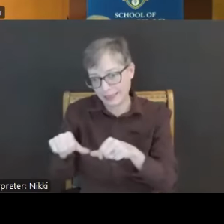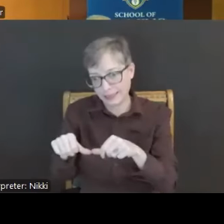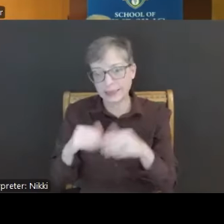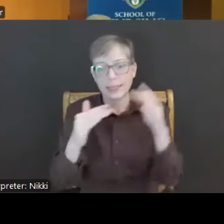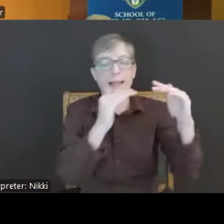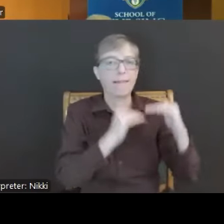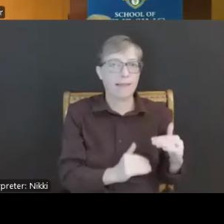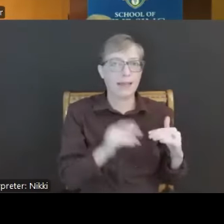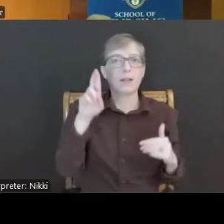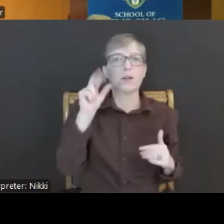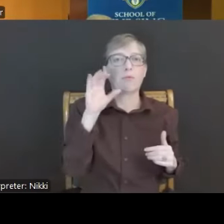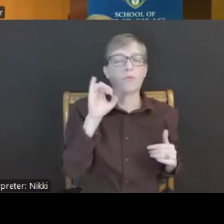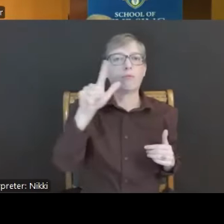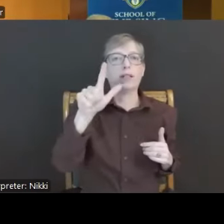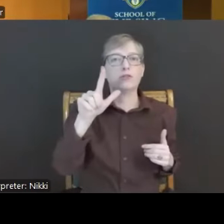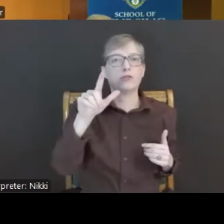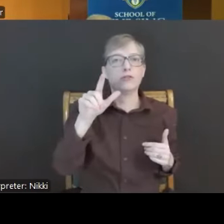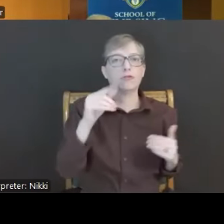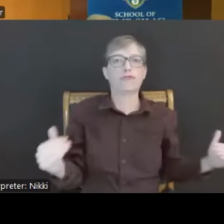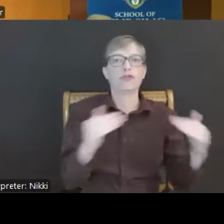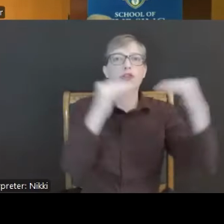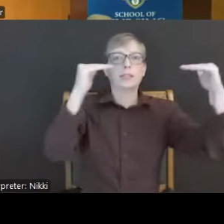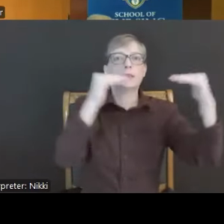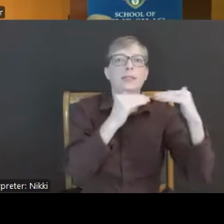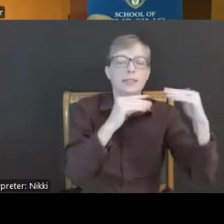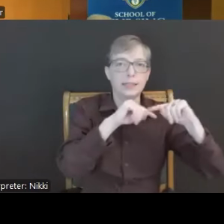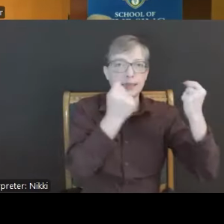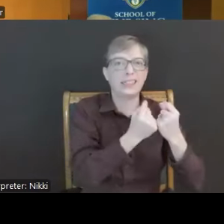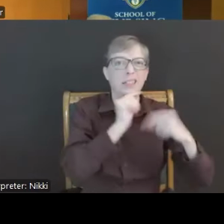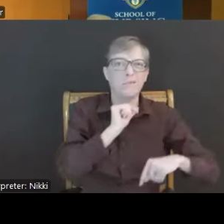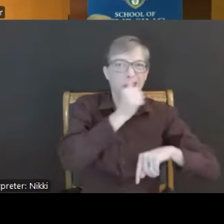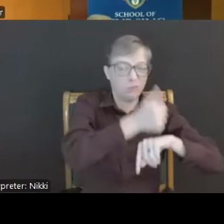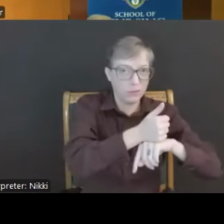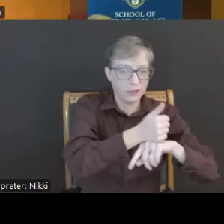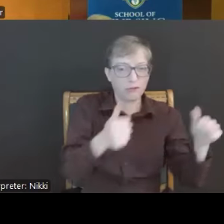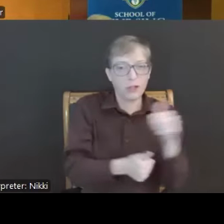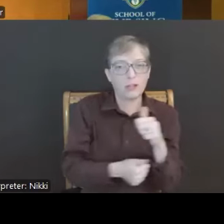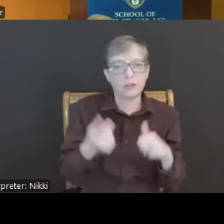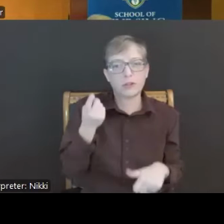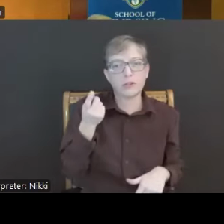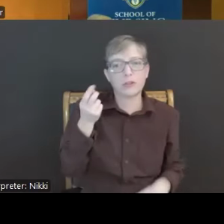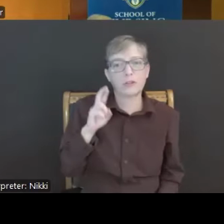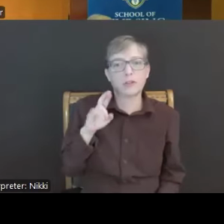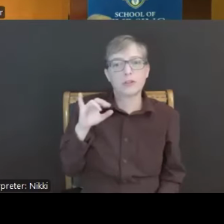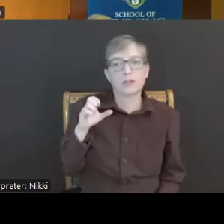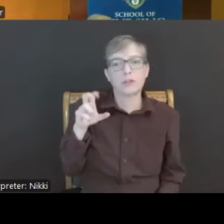of the racial uh justice team under Shan Hill's uh leadership and our community outreach and parent